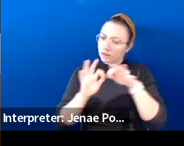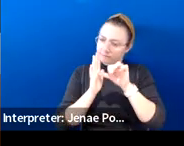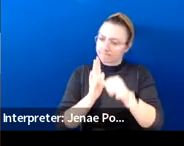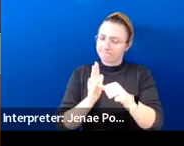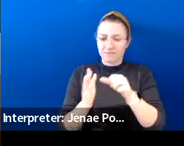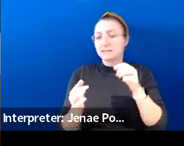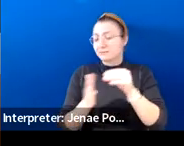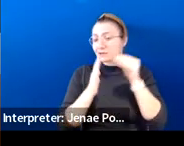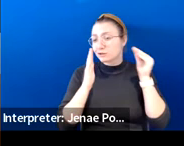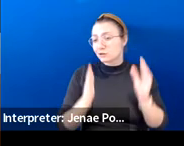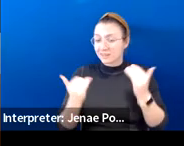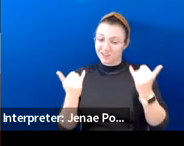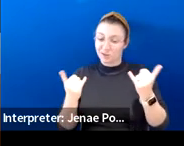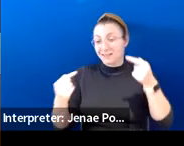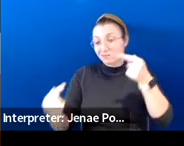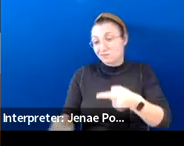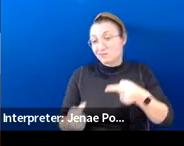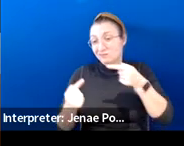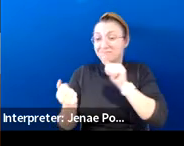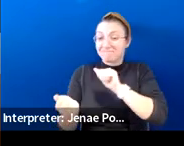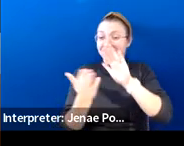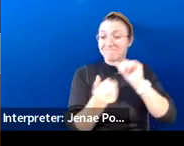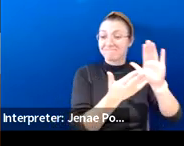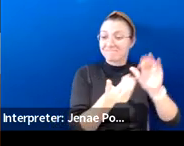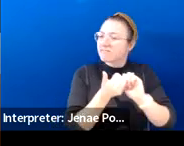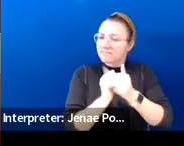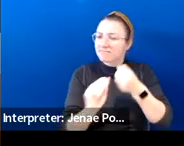are currently facing and how that impacts their learning environment.